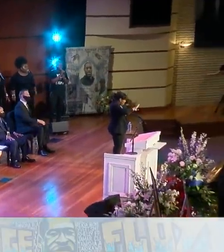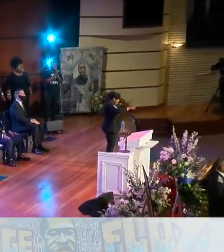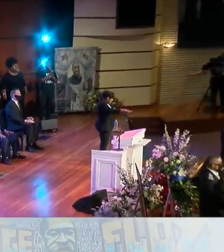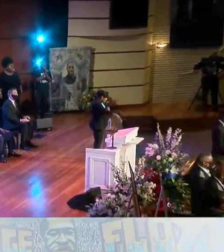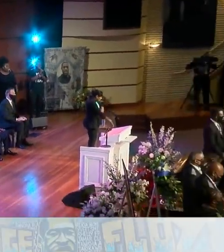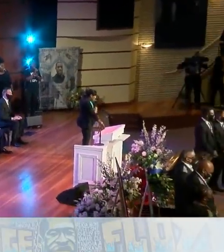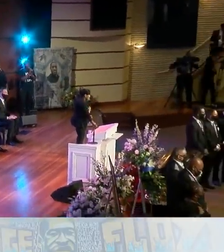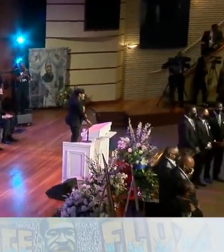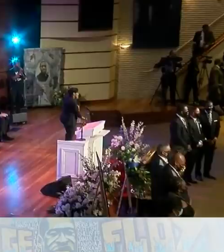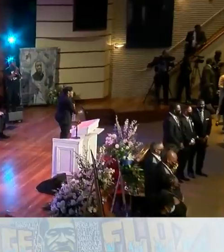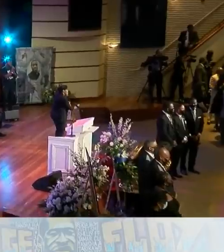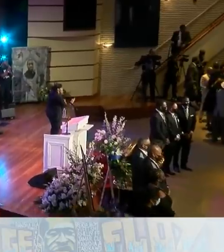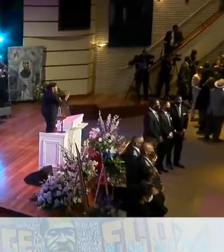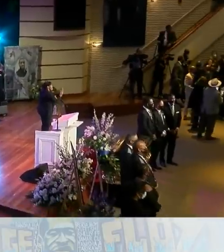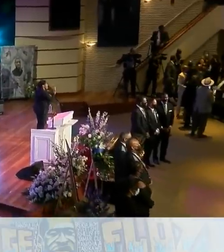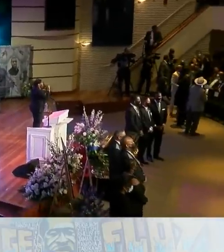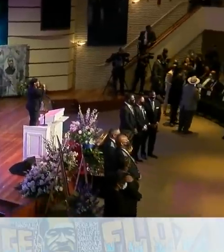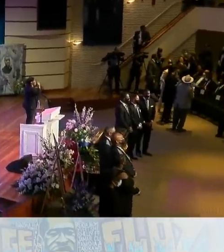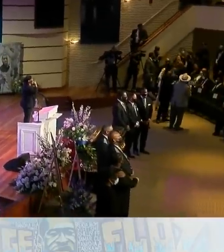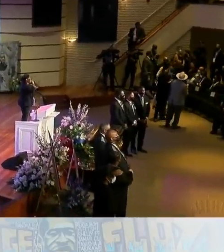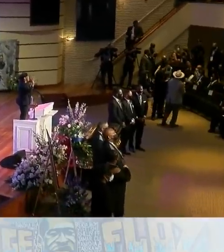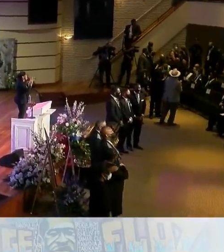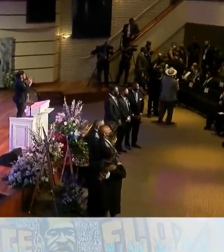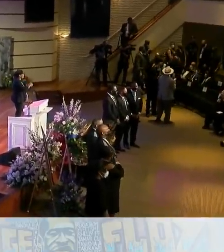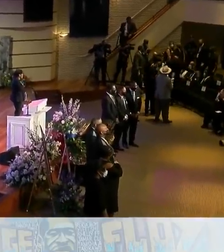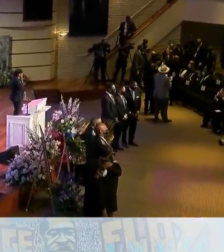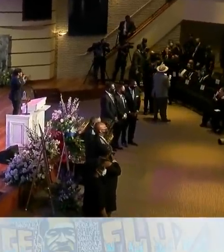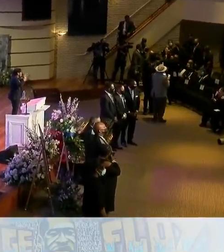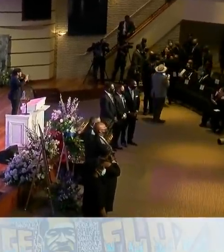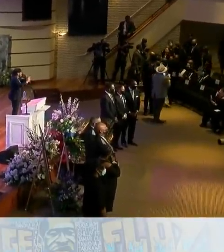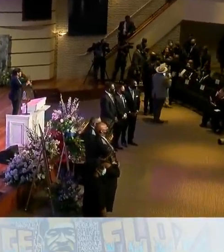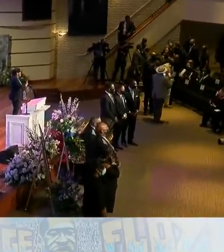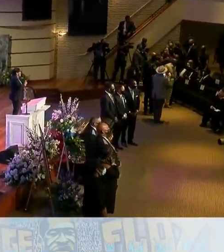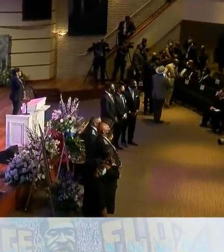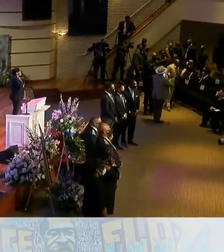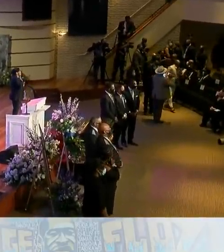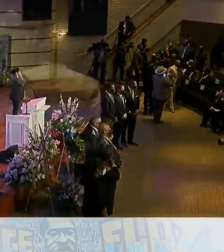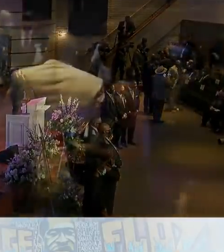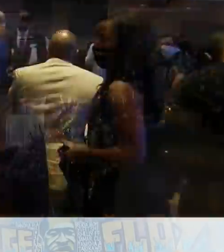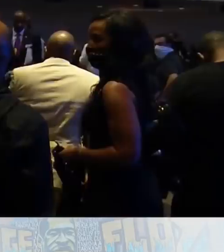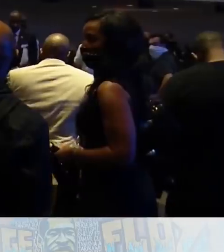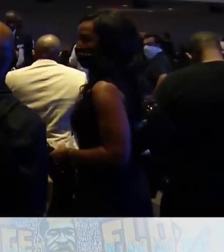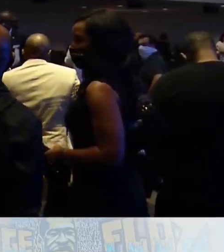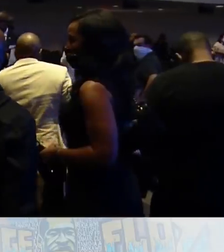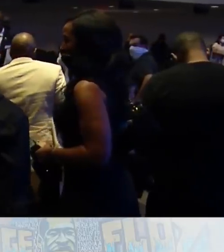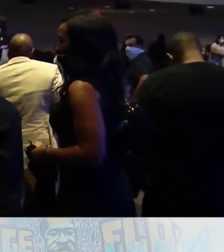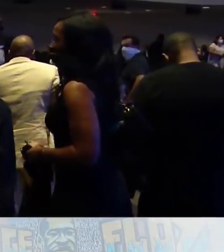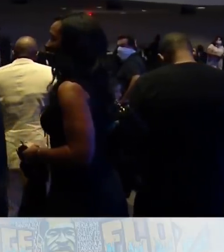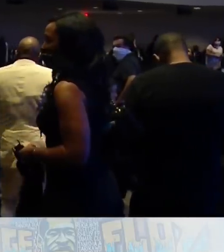C BEAR JOY COMES IN THE MORNING